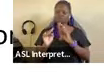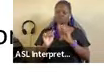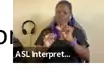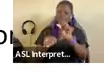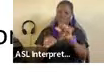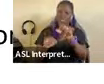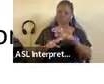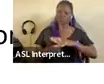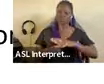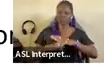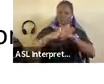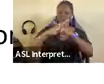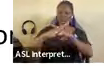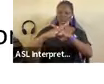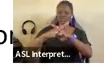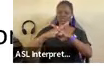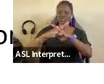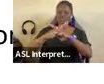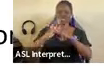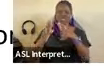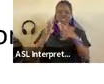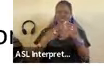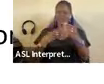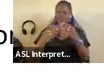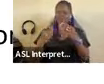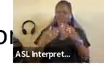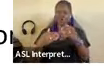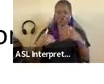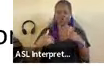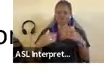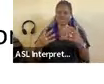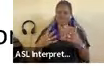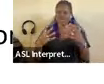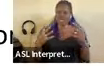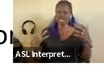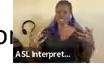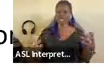Despite a pretty significant surge in cases over the last few months, we haven't